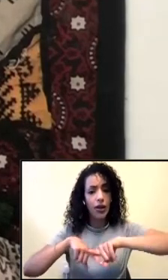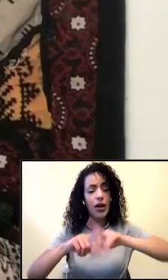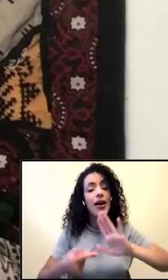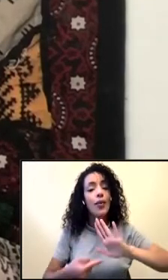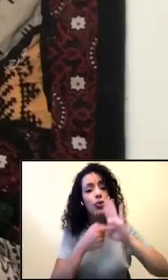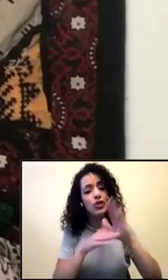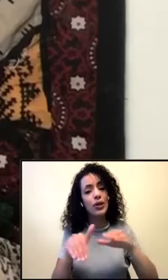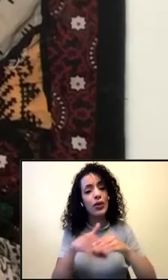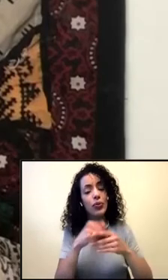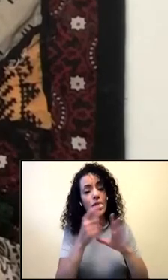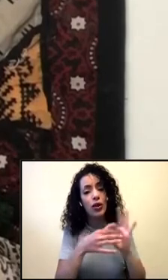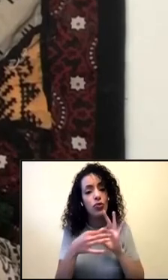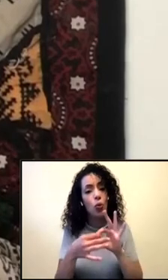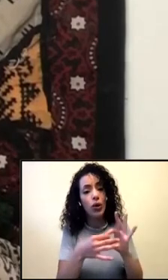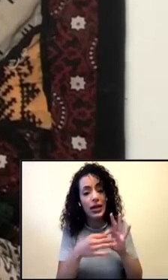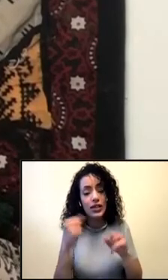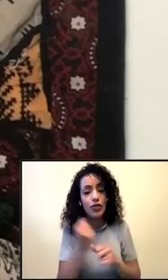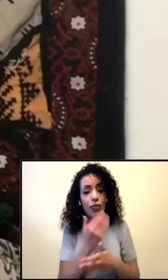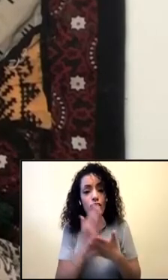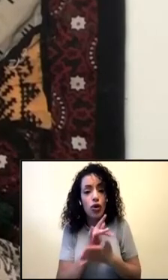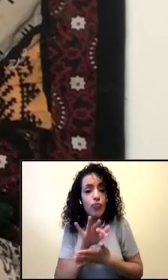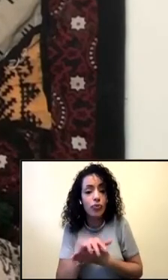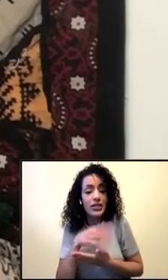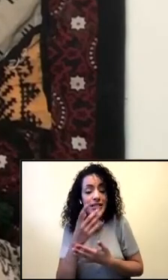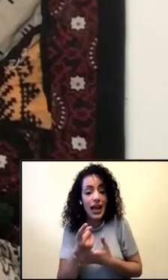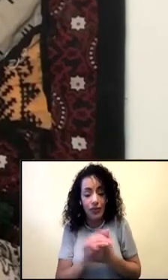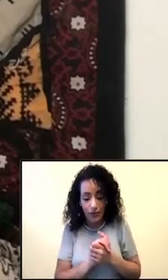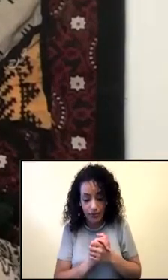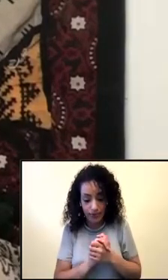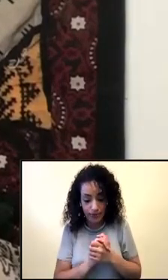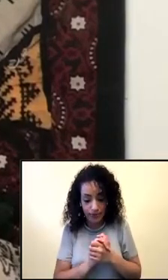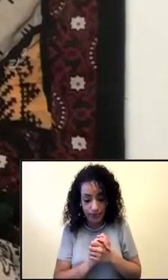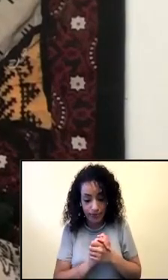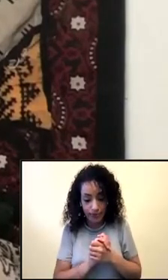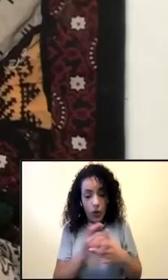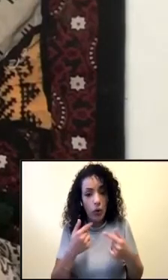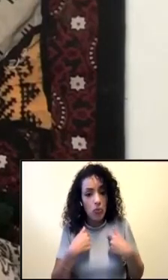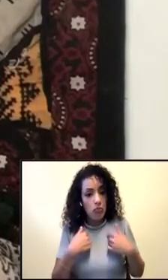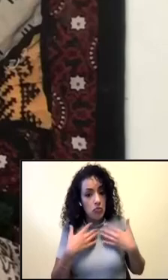and have a presence there. How well we are represented by those organization's changes,